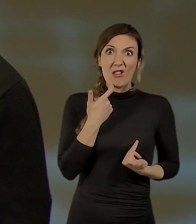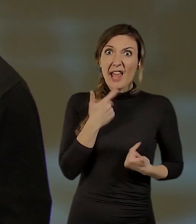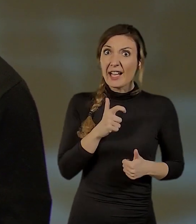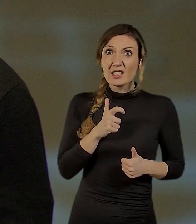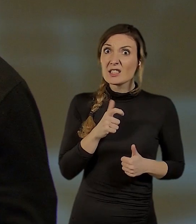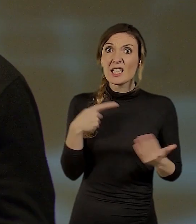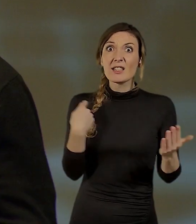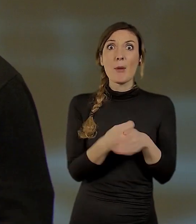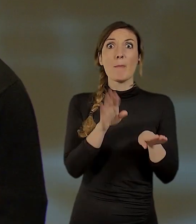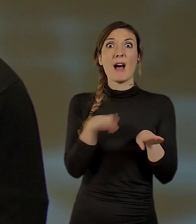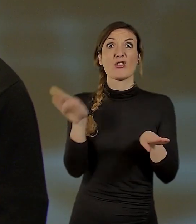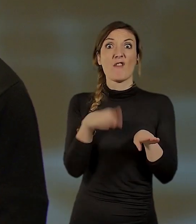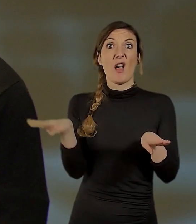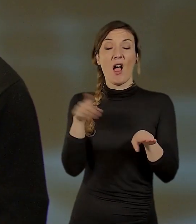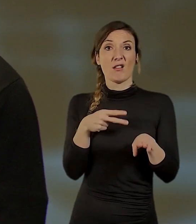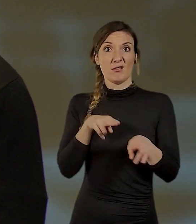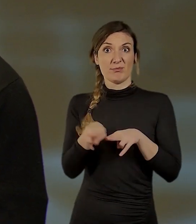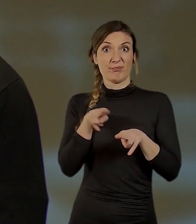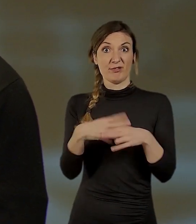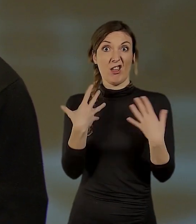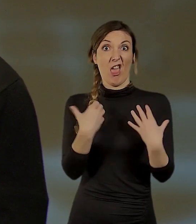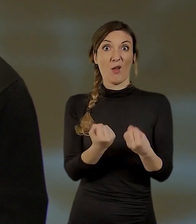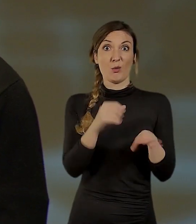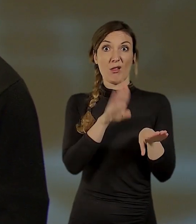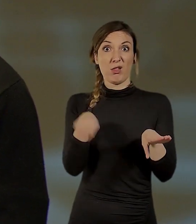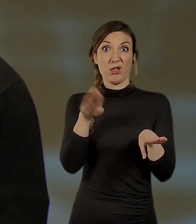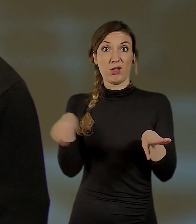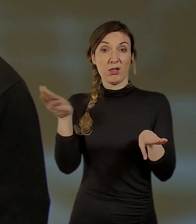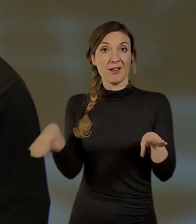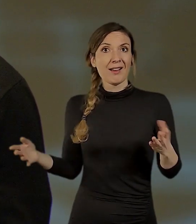Before you say it there Míše, can I ask what the ratio is in those costs?